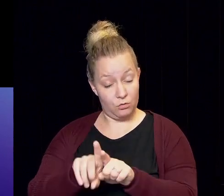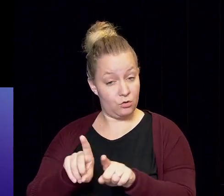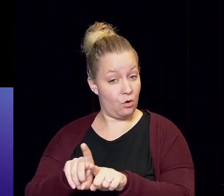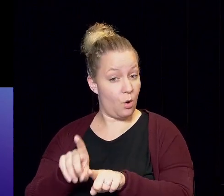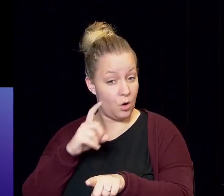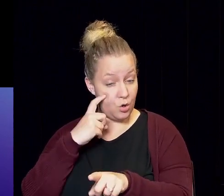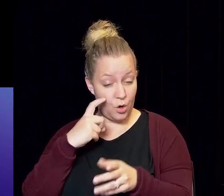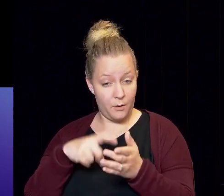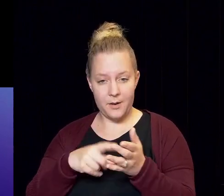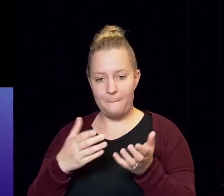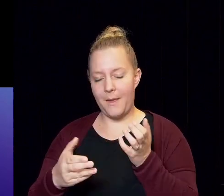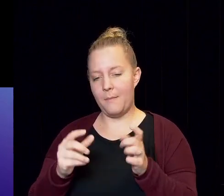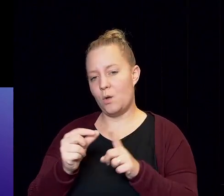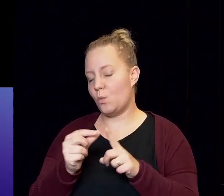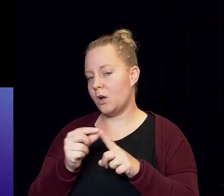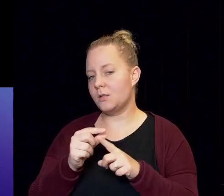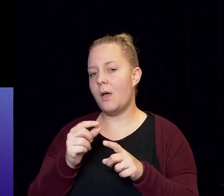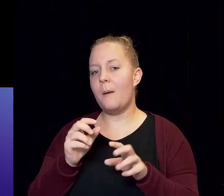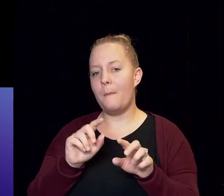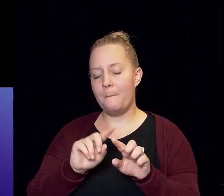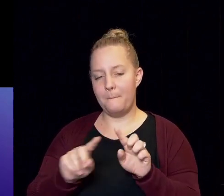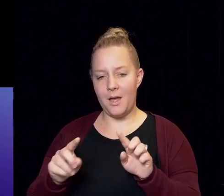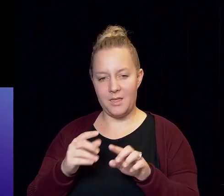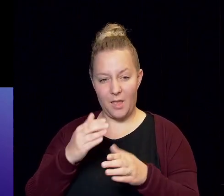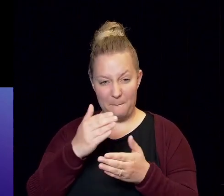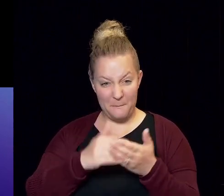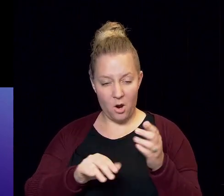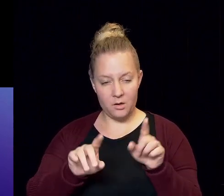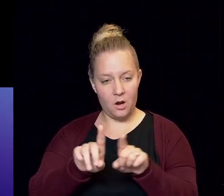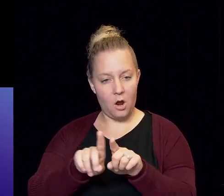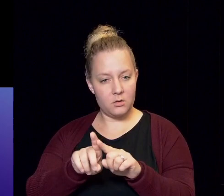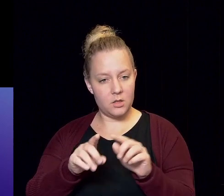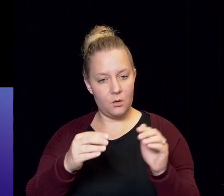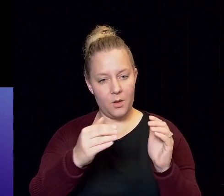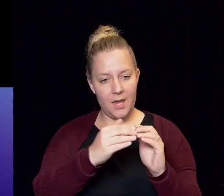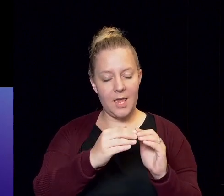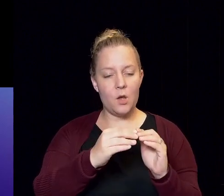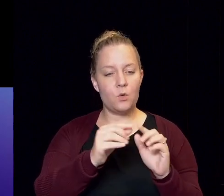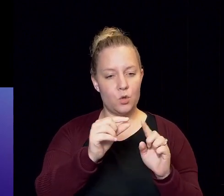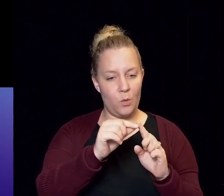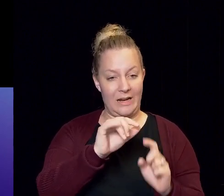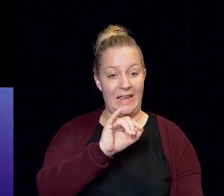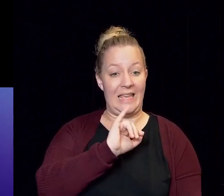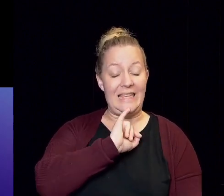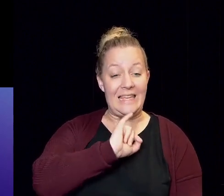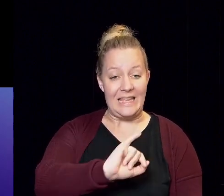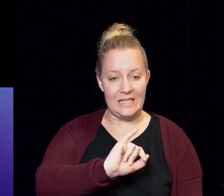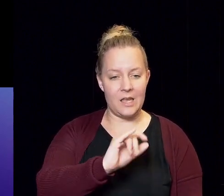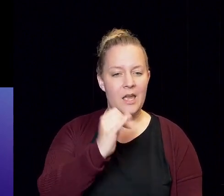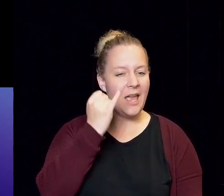in words, but the part will also be the same as the word "is". So, if it says something "is", that